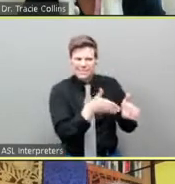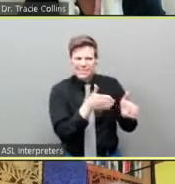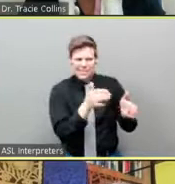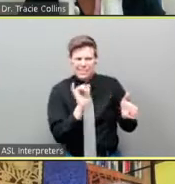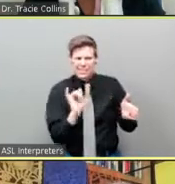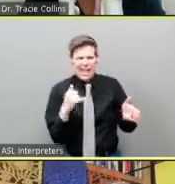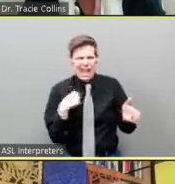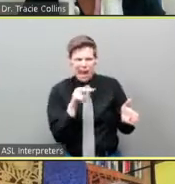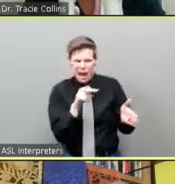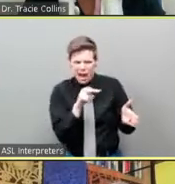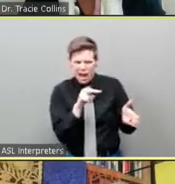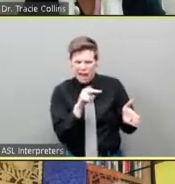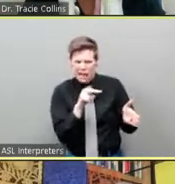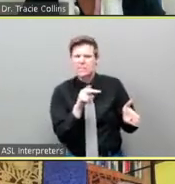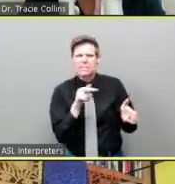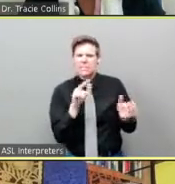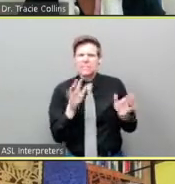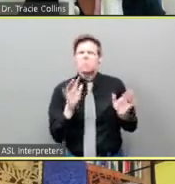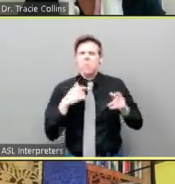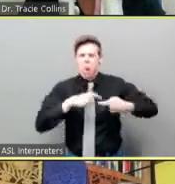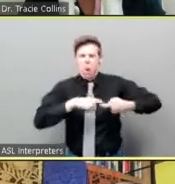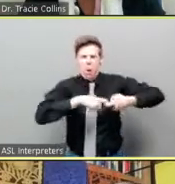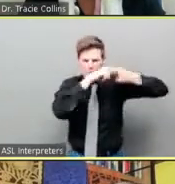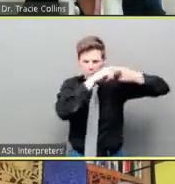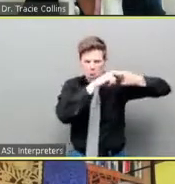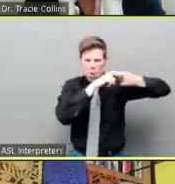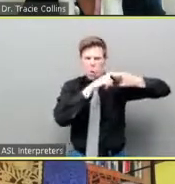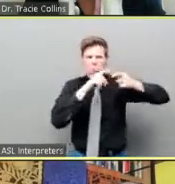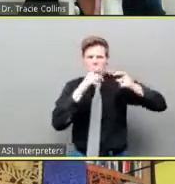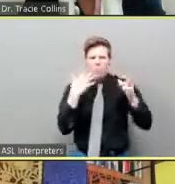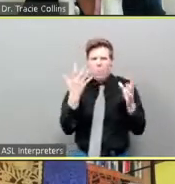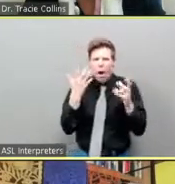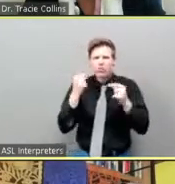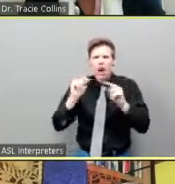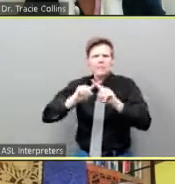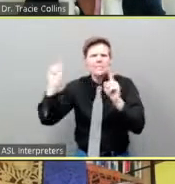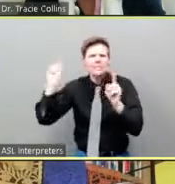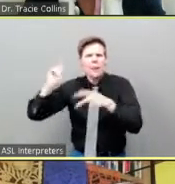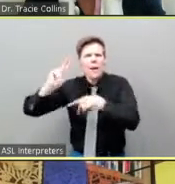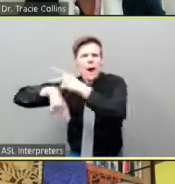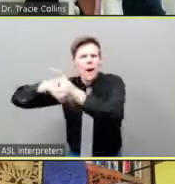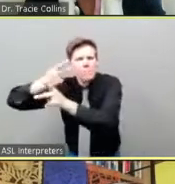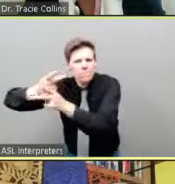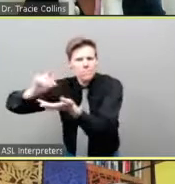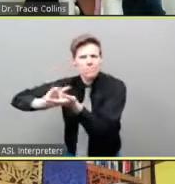game there. Does it make people sicker or create more hospitalizations or even